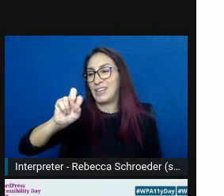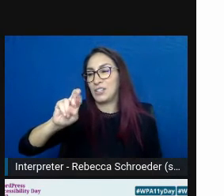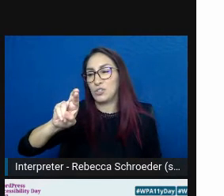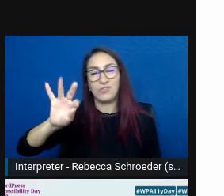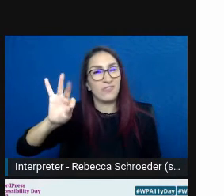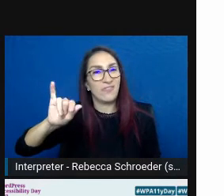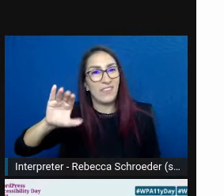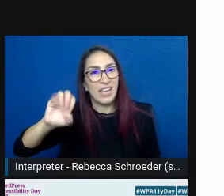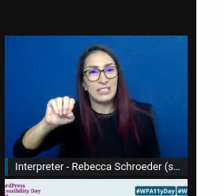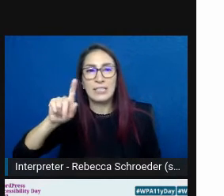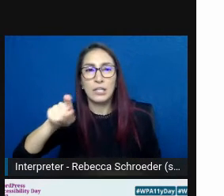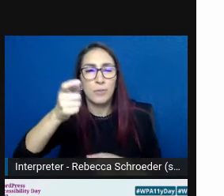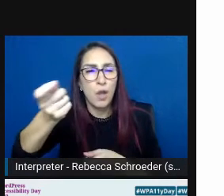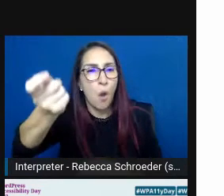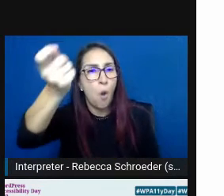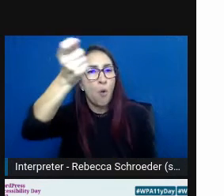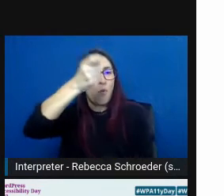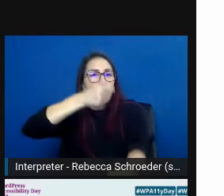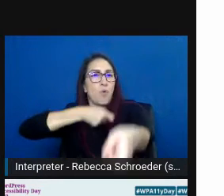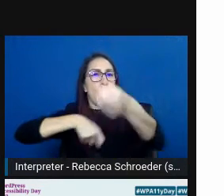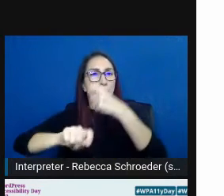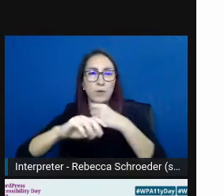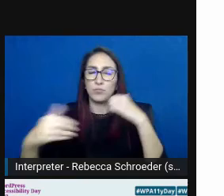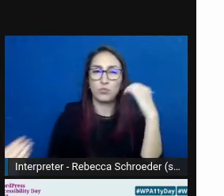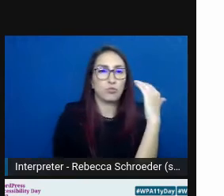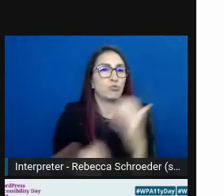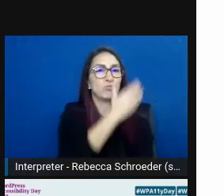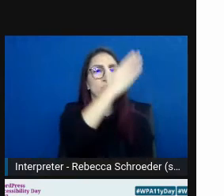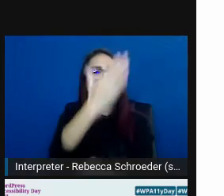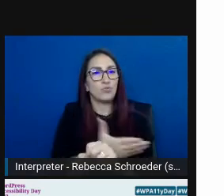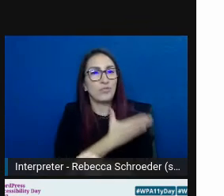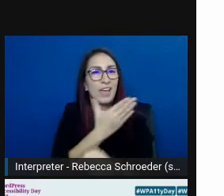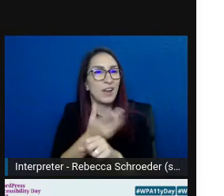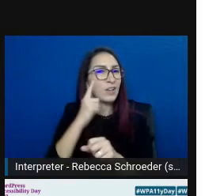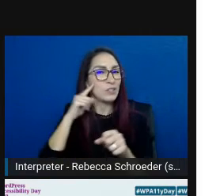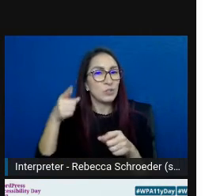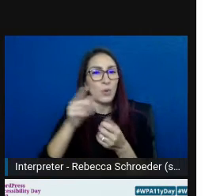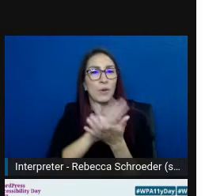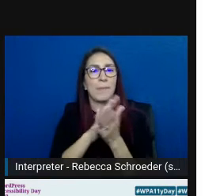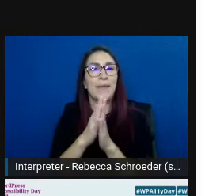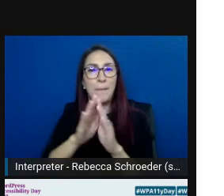that was accessible, but that was just way too big of an idea.